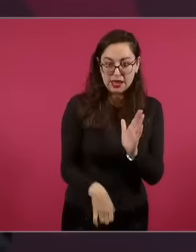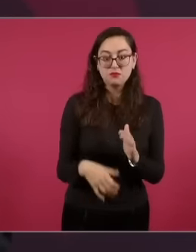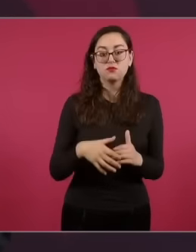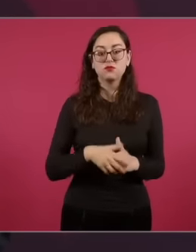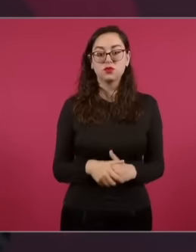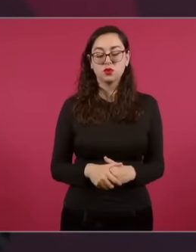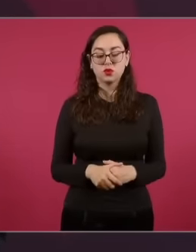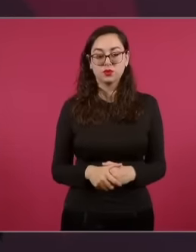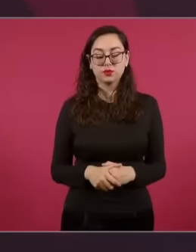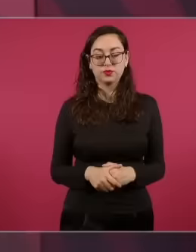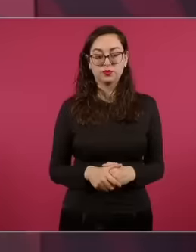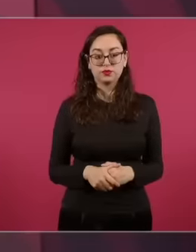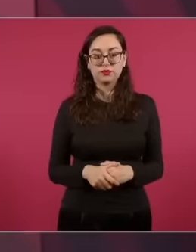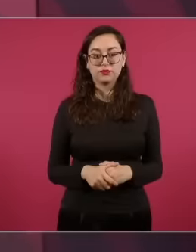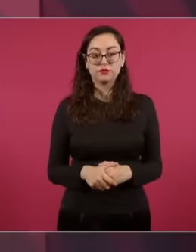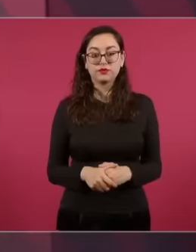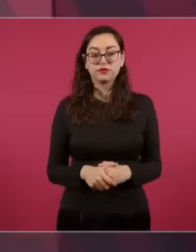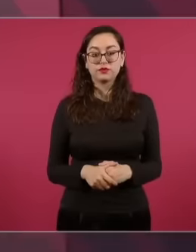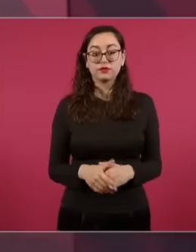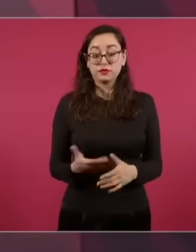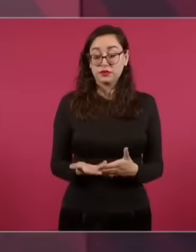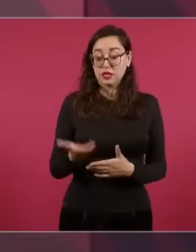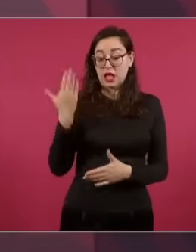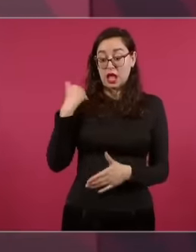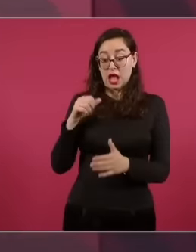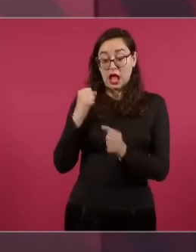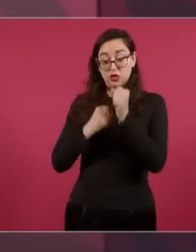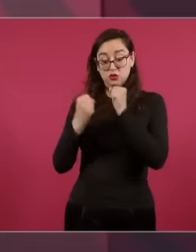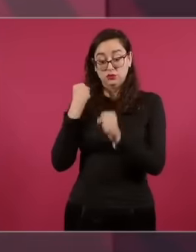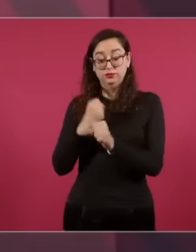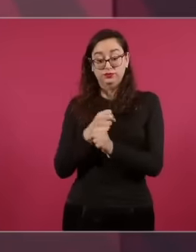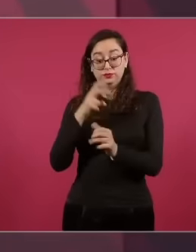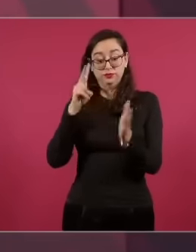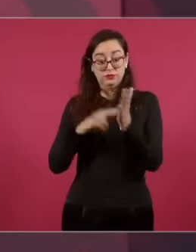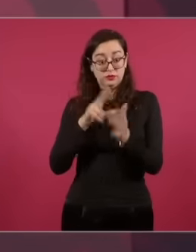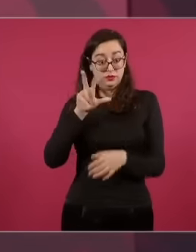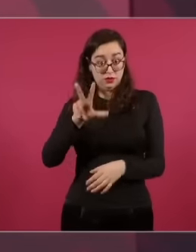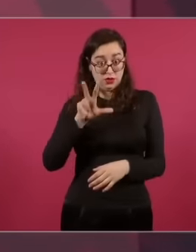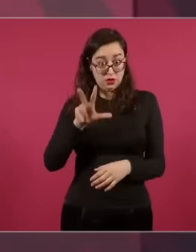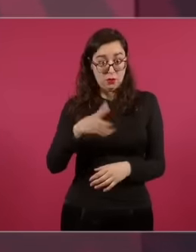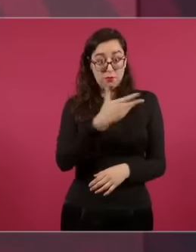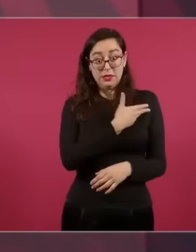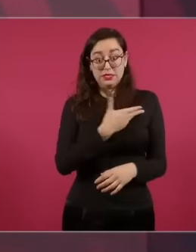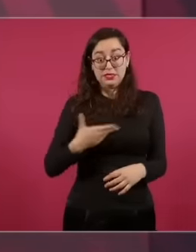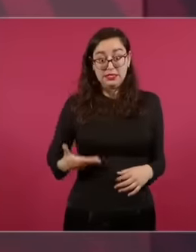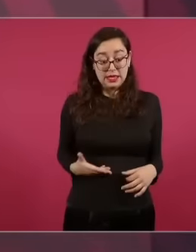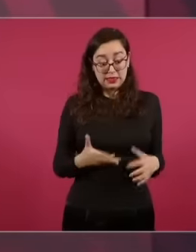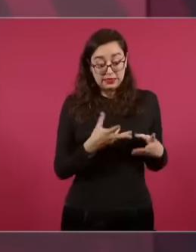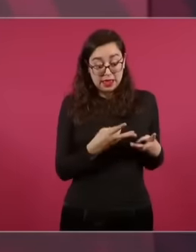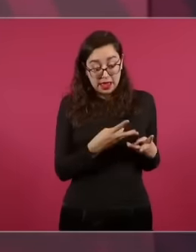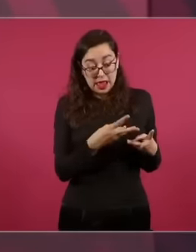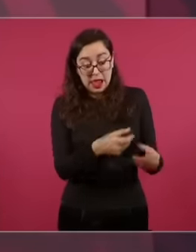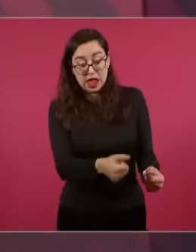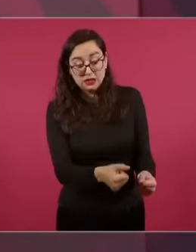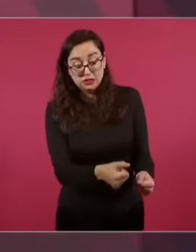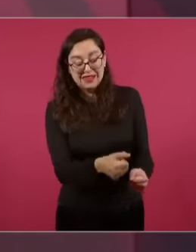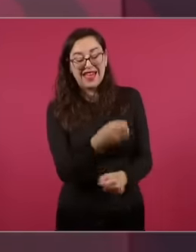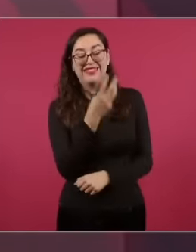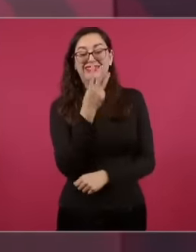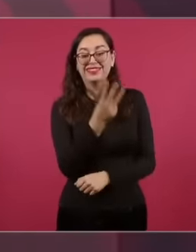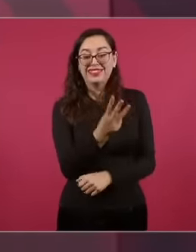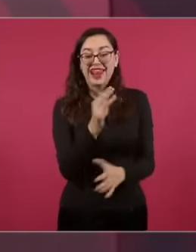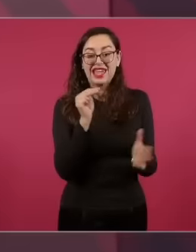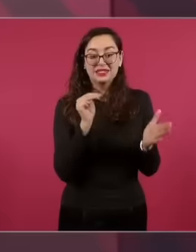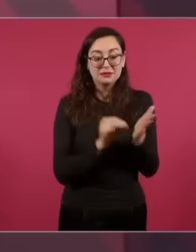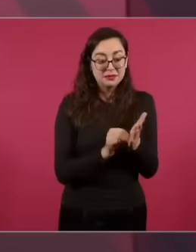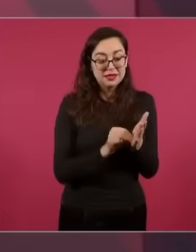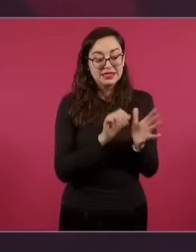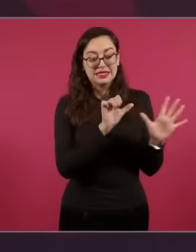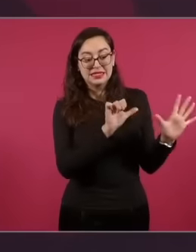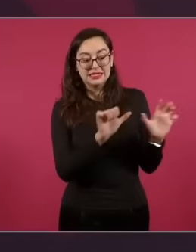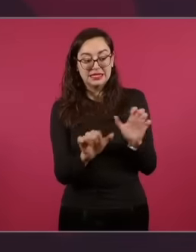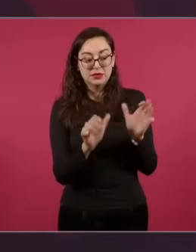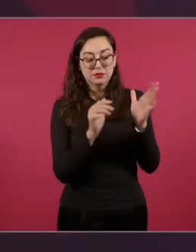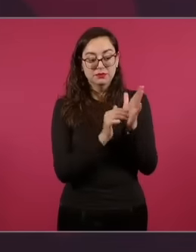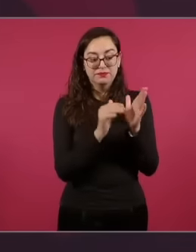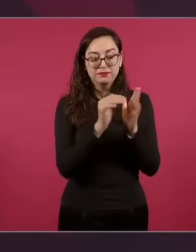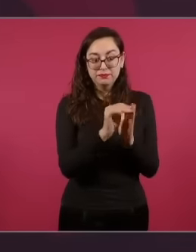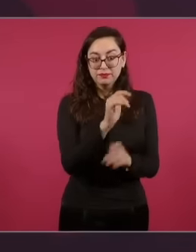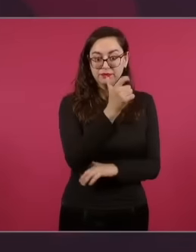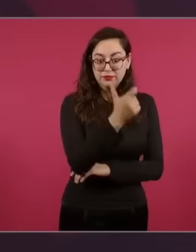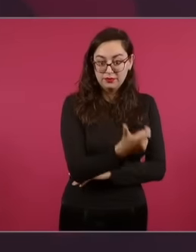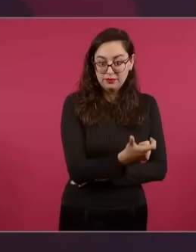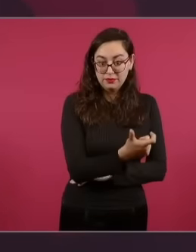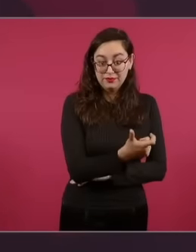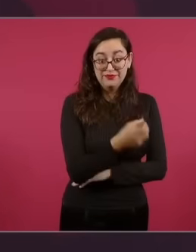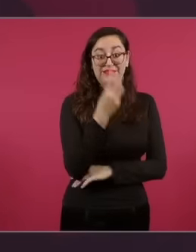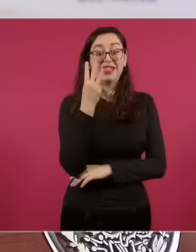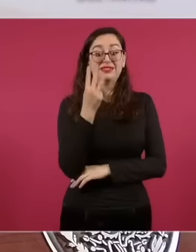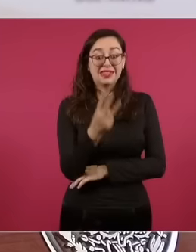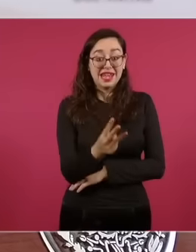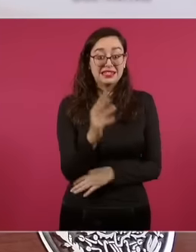only the presidency of the Republic managed a budget of 3,600 million pesos 3,600 million